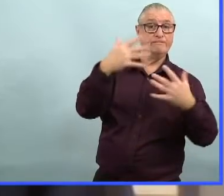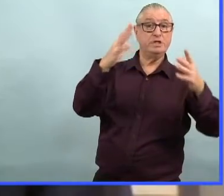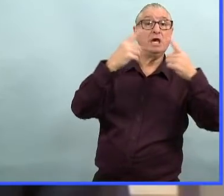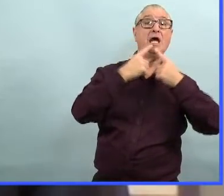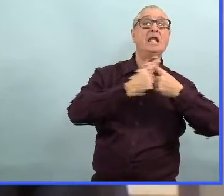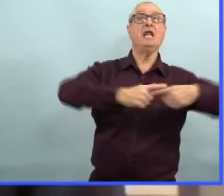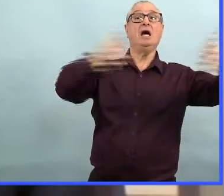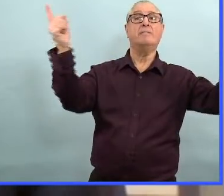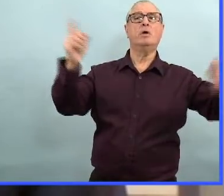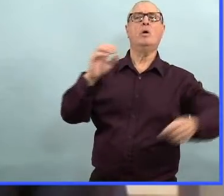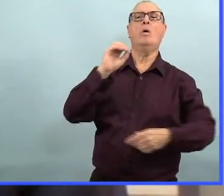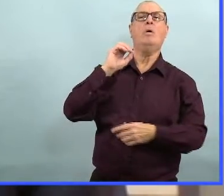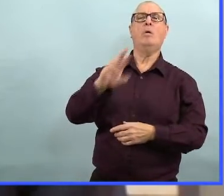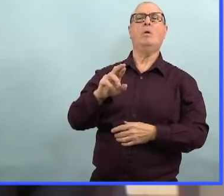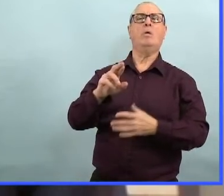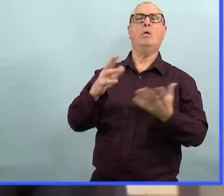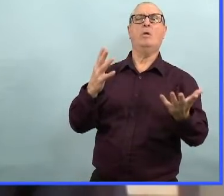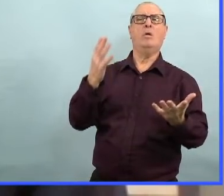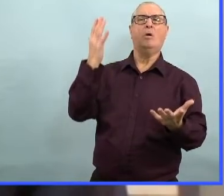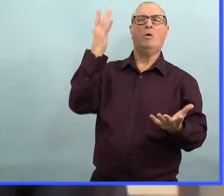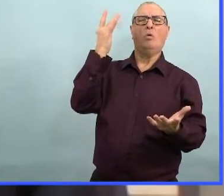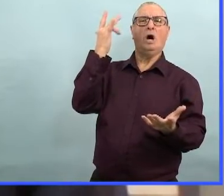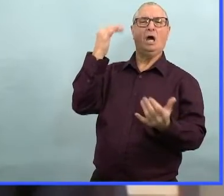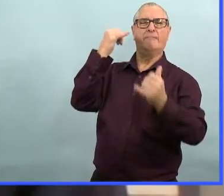i can't speak specifically to that situation um